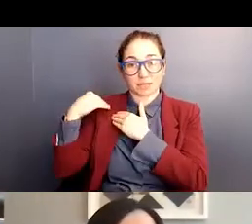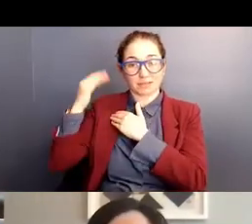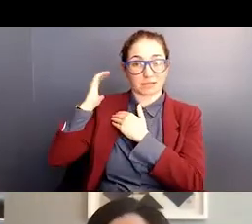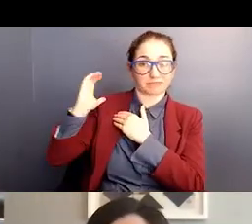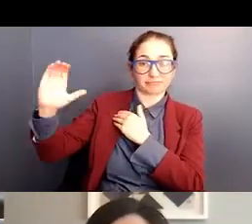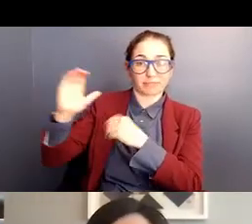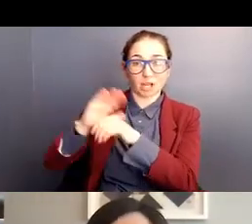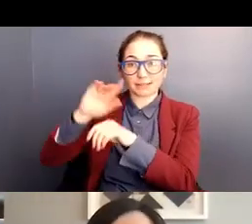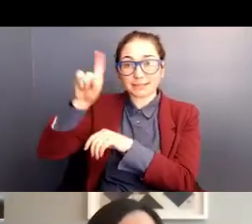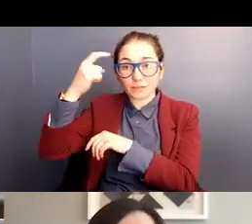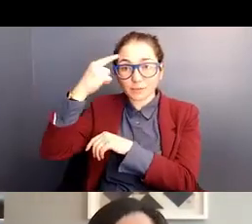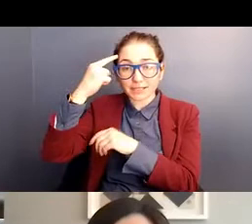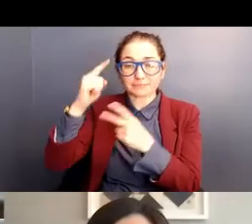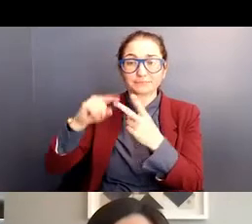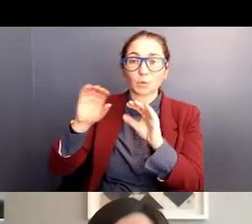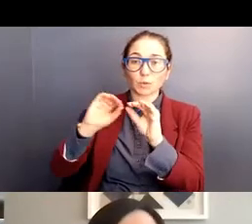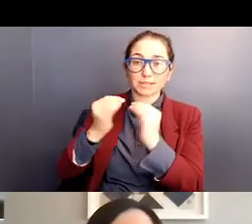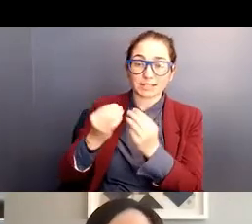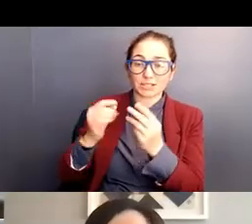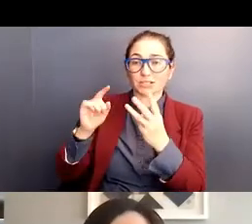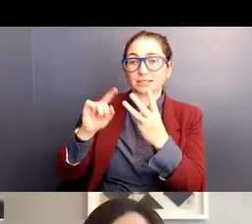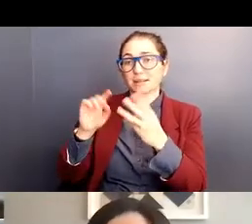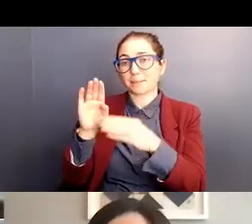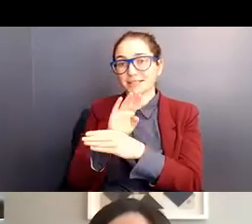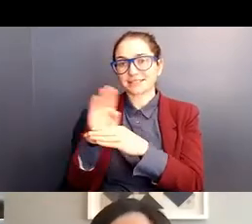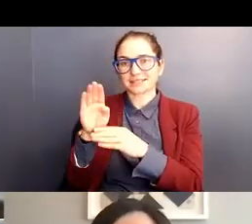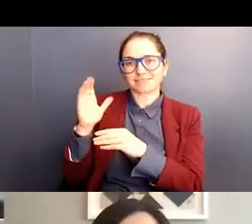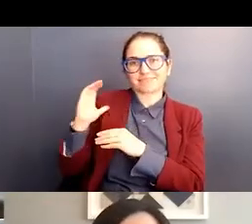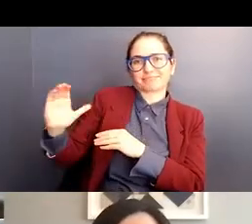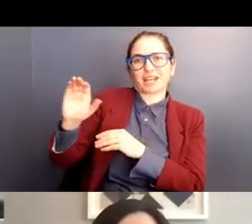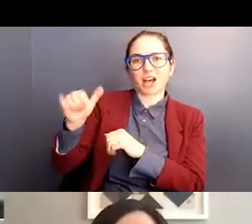organizations, on businesses, on other power structures to identify